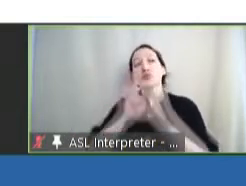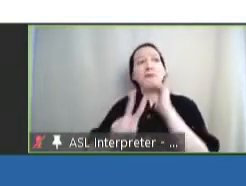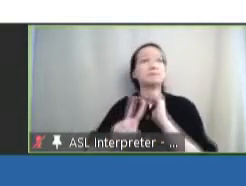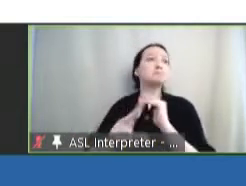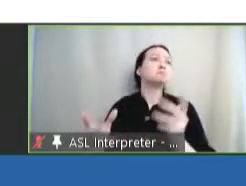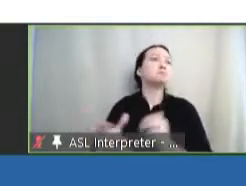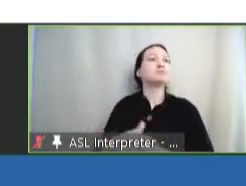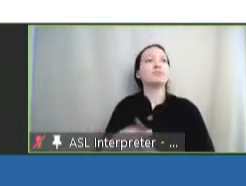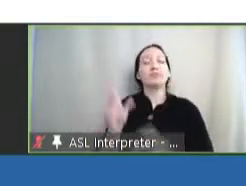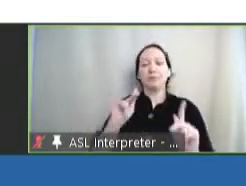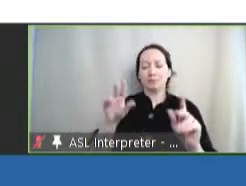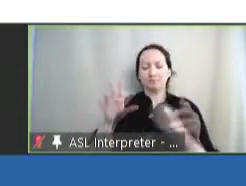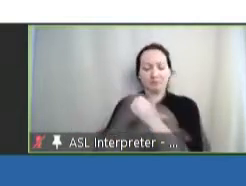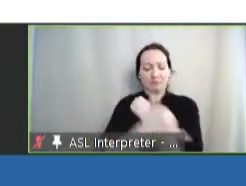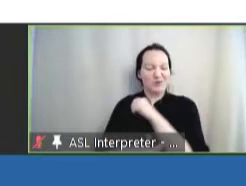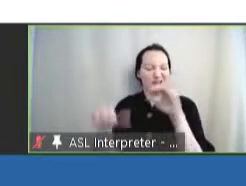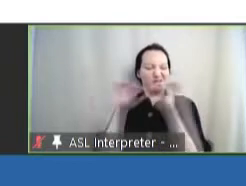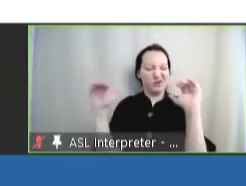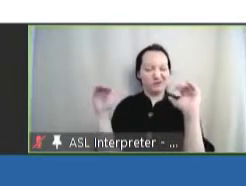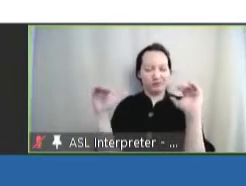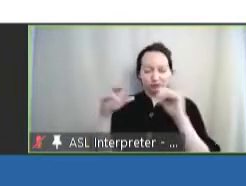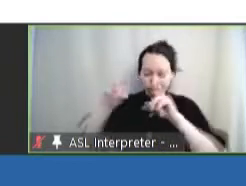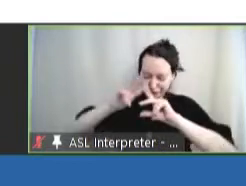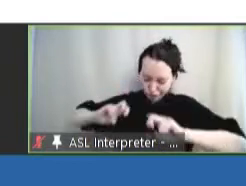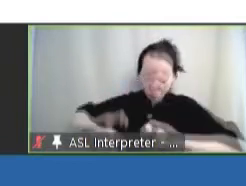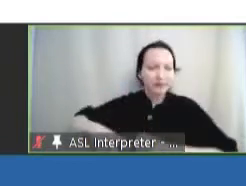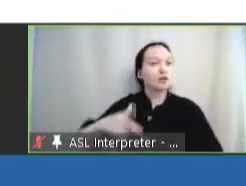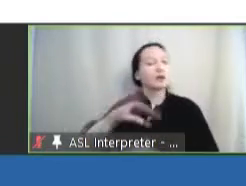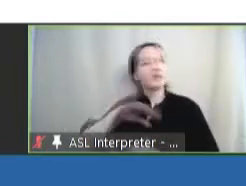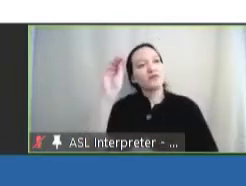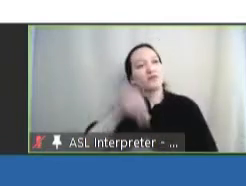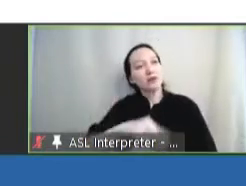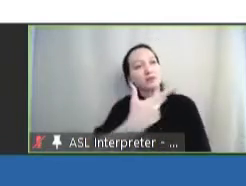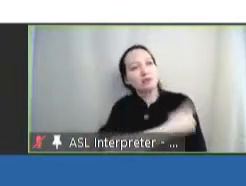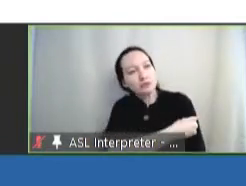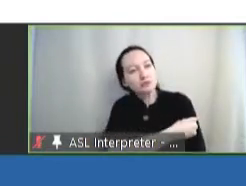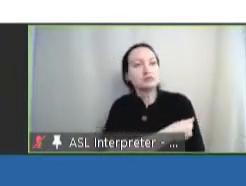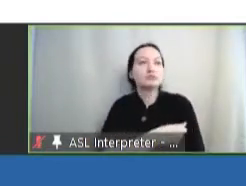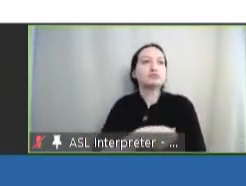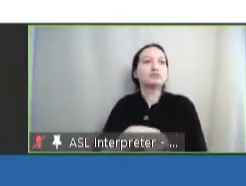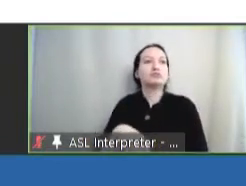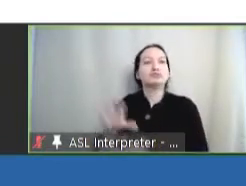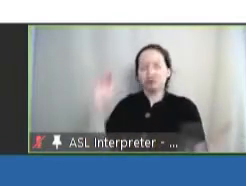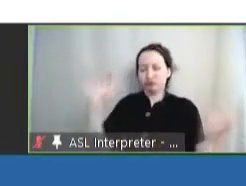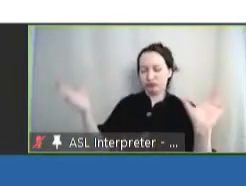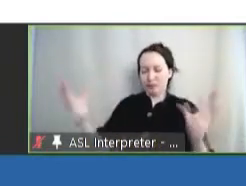looking at county-level rates of vaccinations as measured by the proportion of people in the county